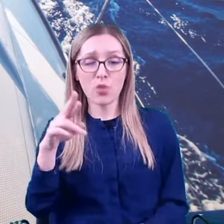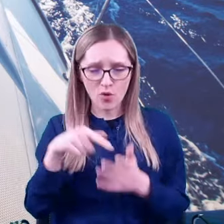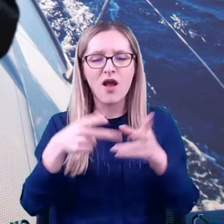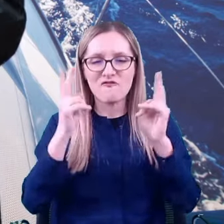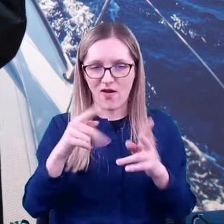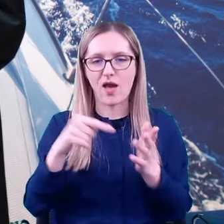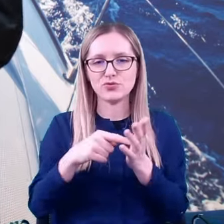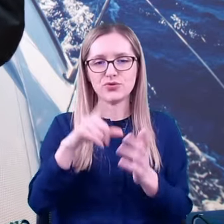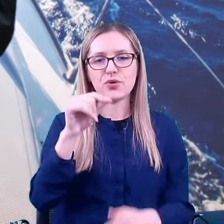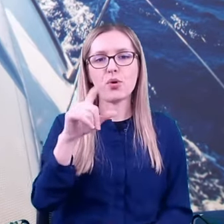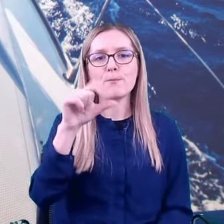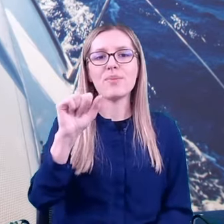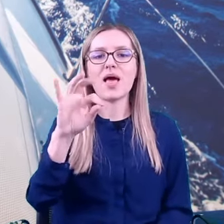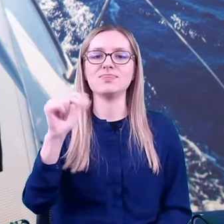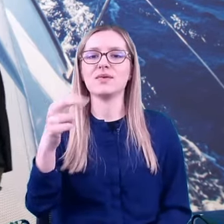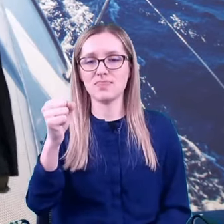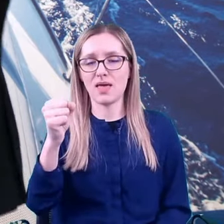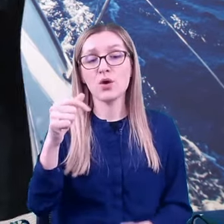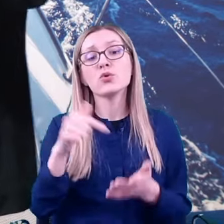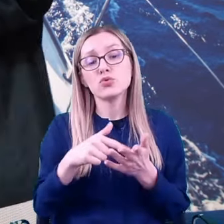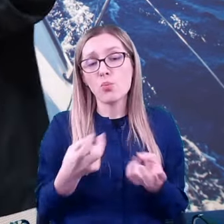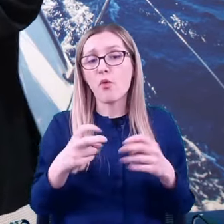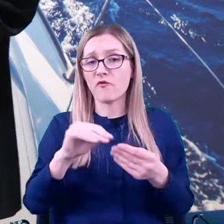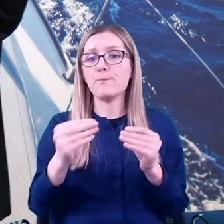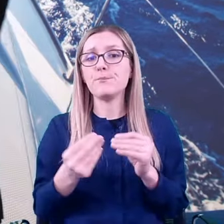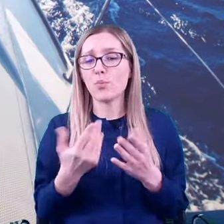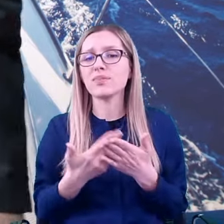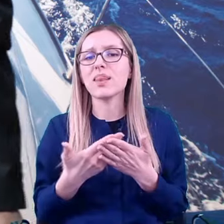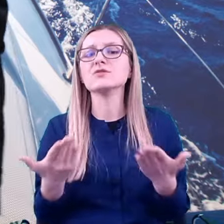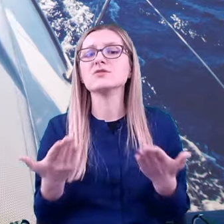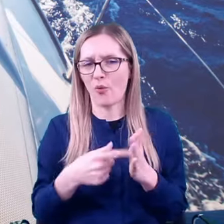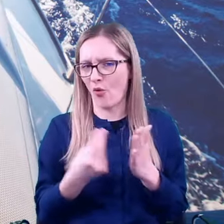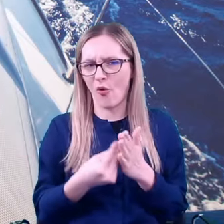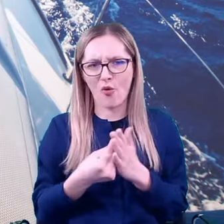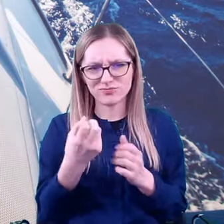which makes this type of devices quite expensive,